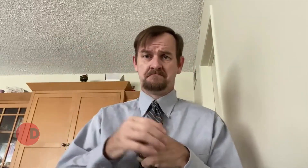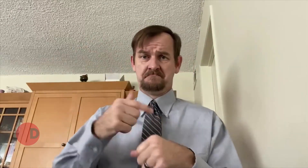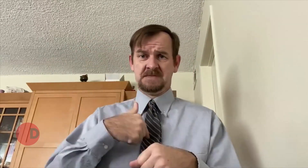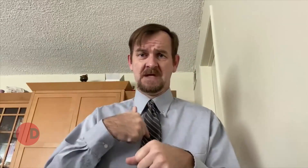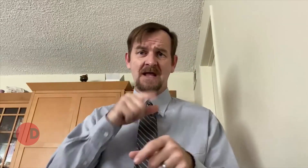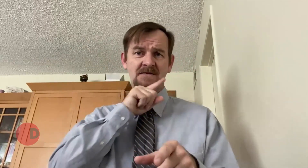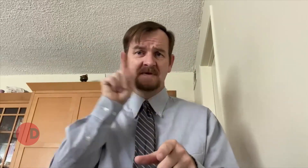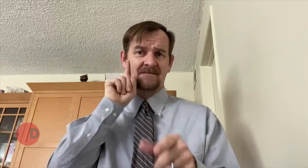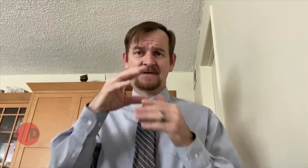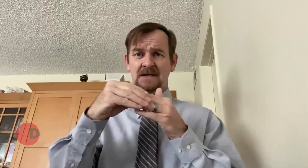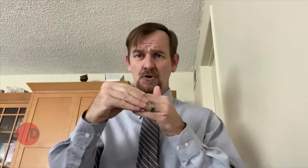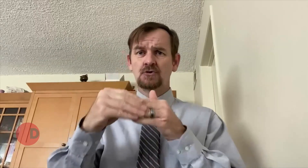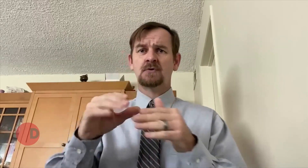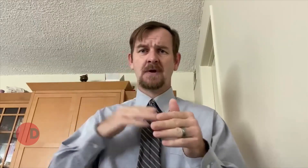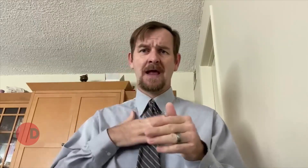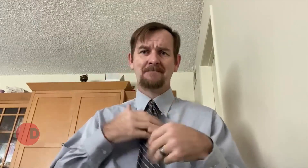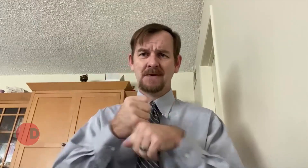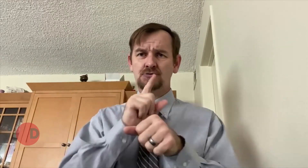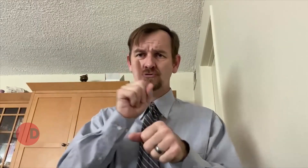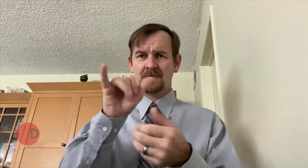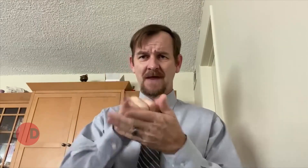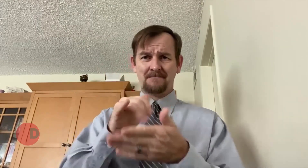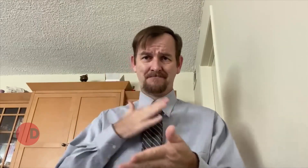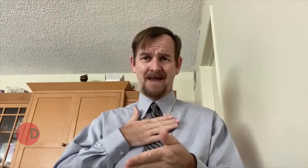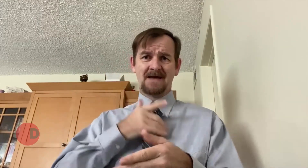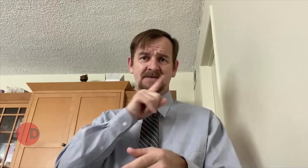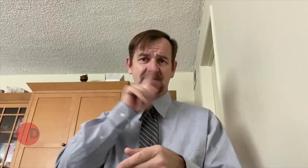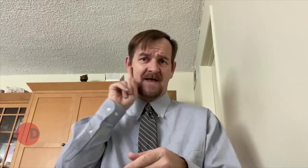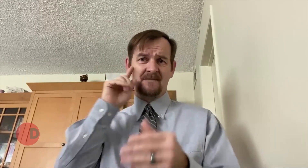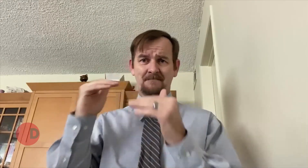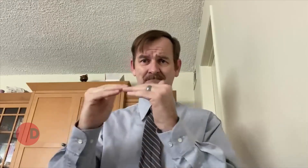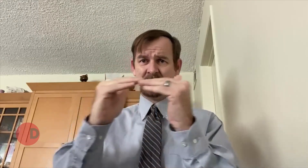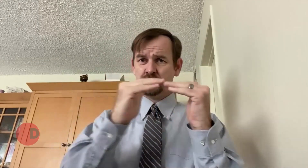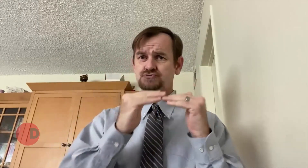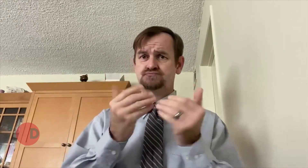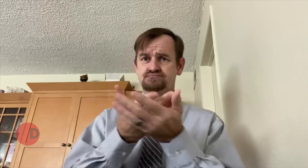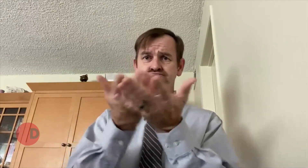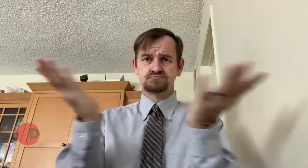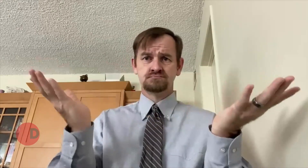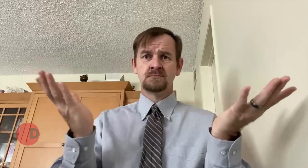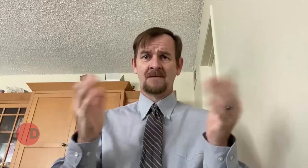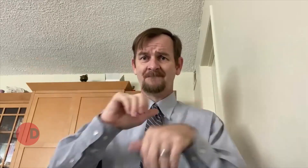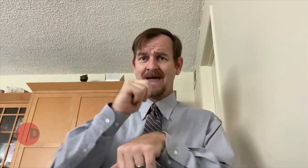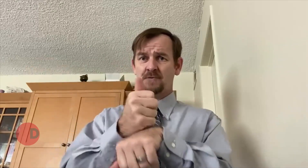I make sure that my Deaf equals and founders have access to